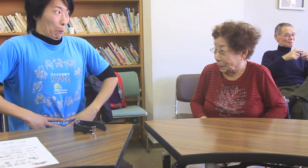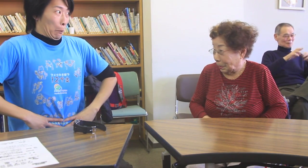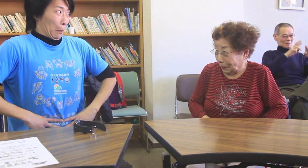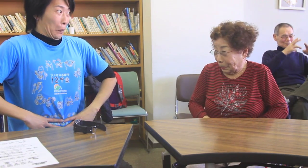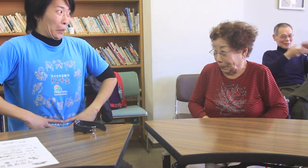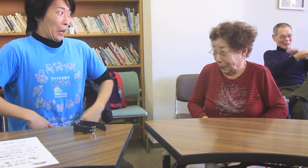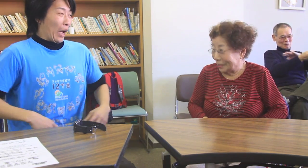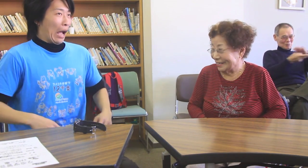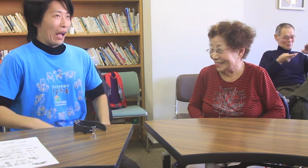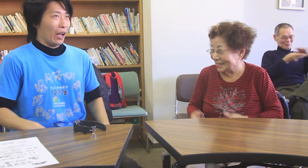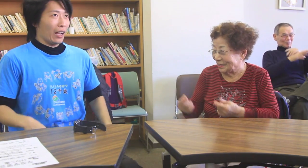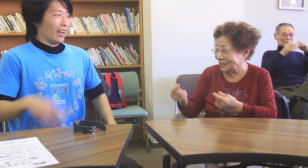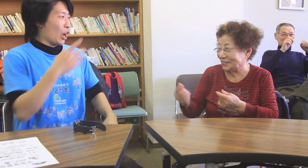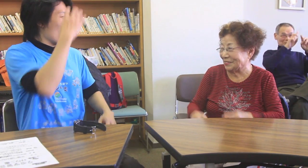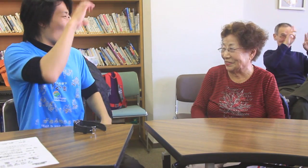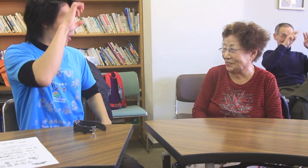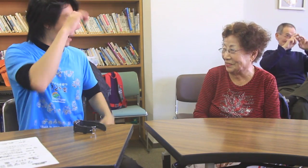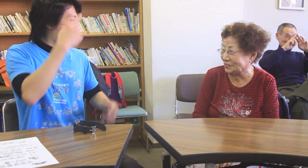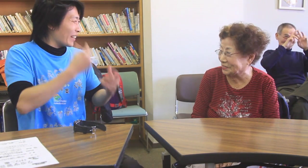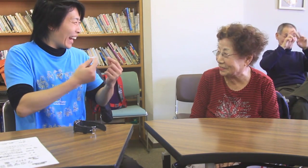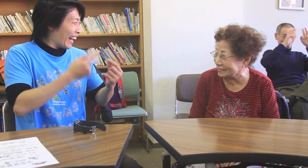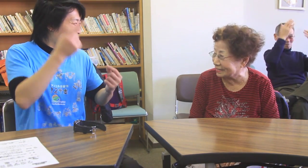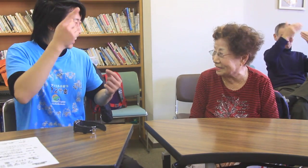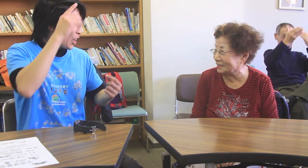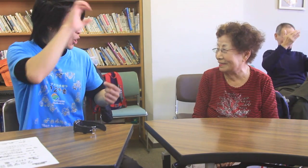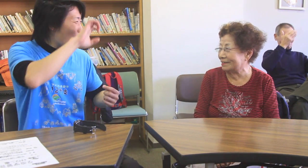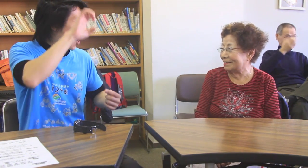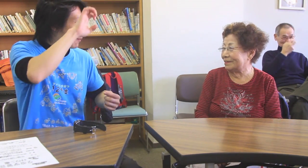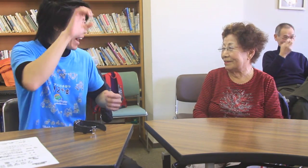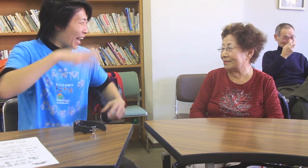Before, corset dresses were very popular.